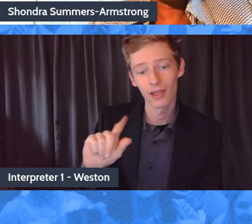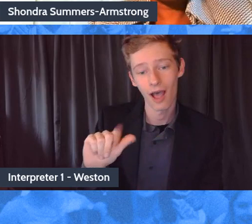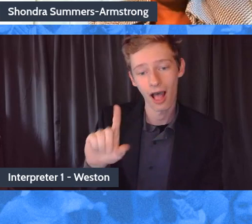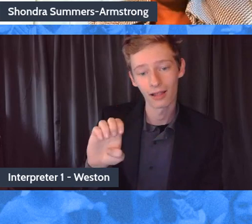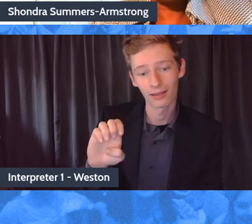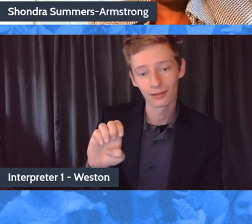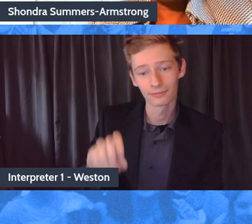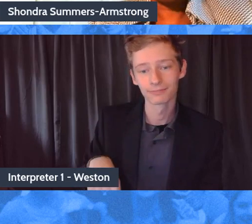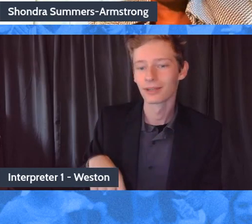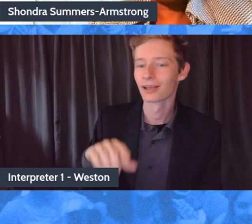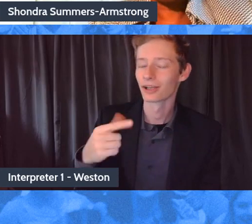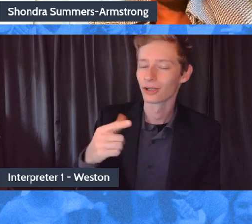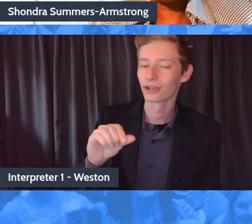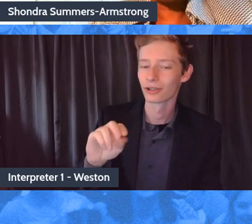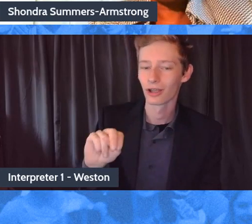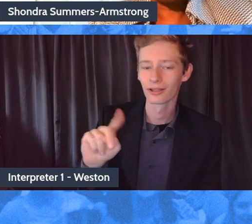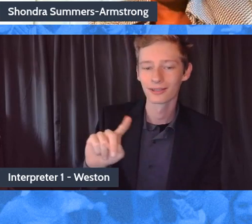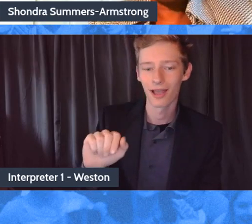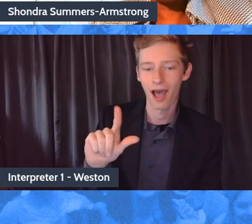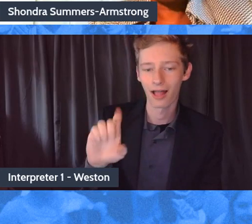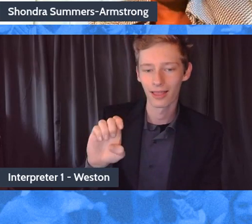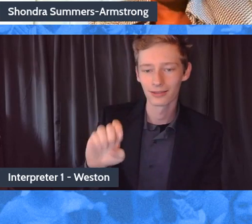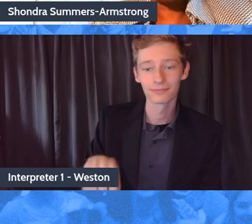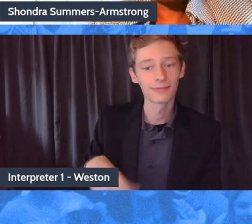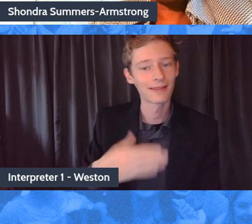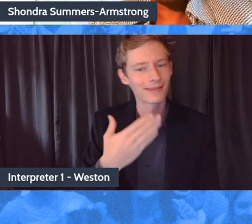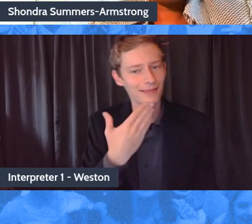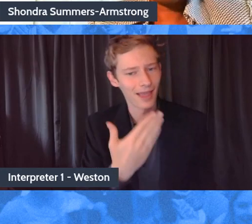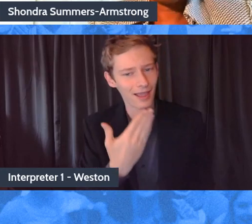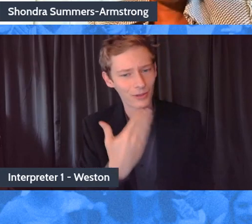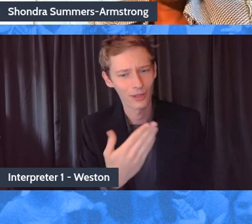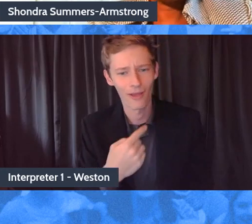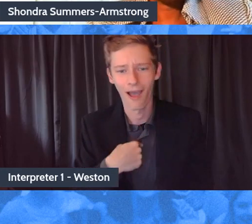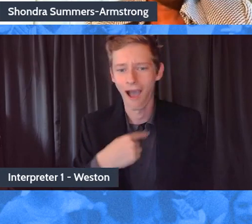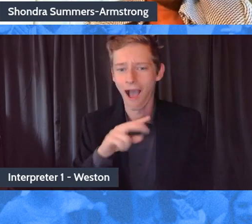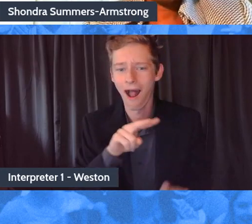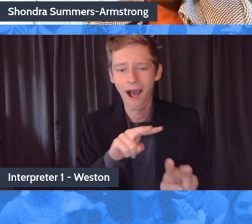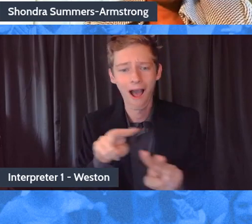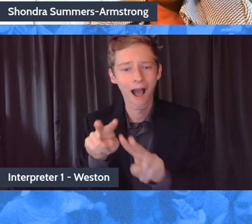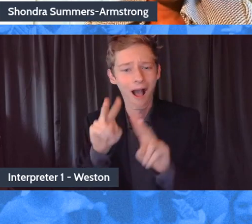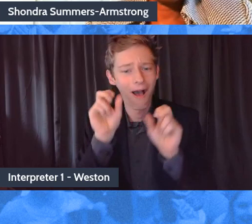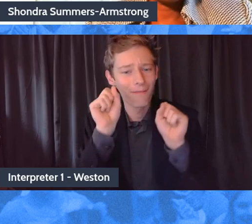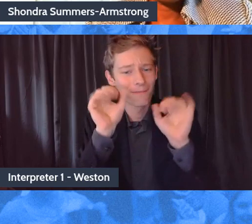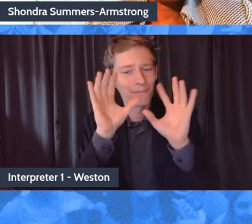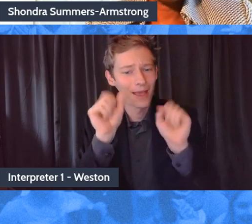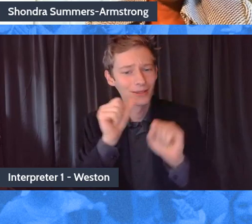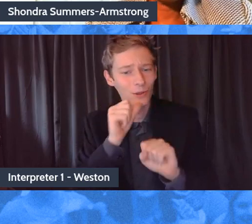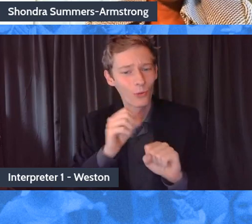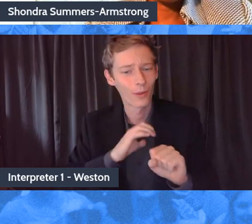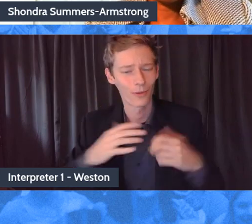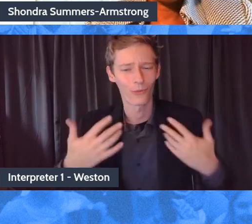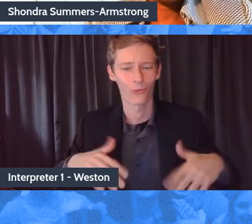And I'm so excited to be here with all these amazing women. Like how exciting is this? So I always say that my journey in politics